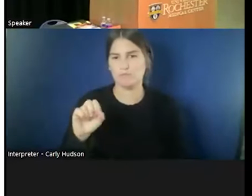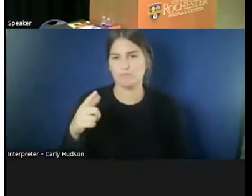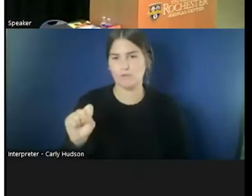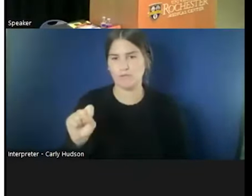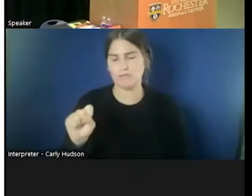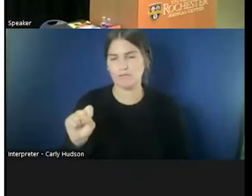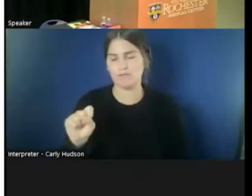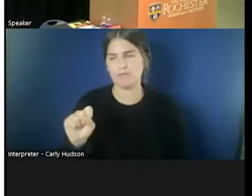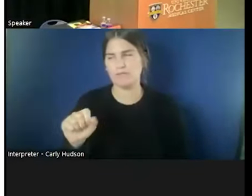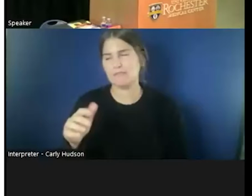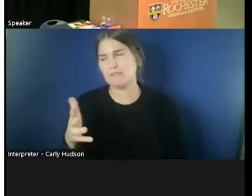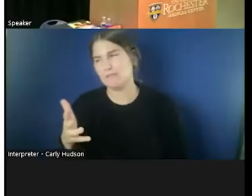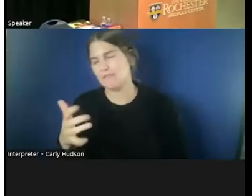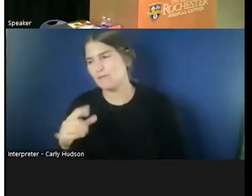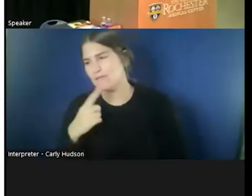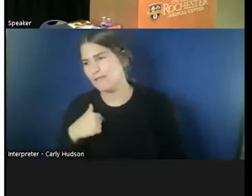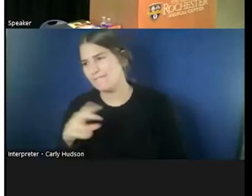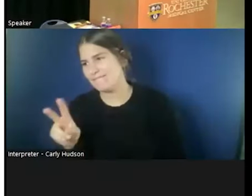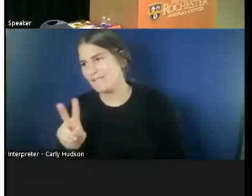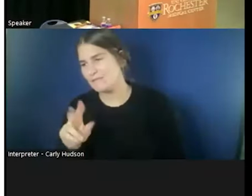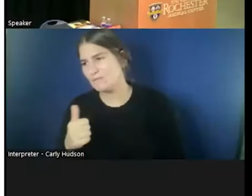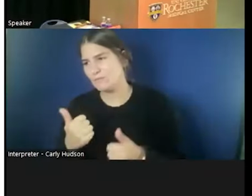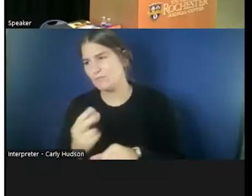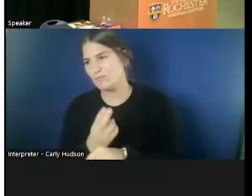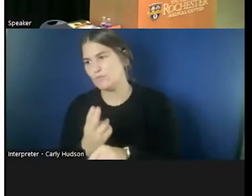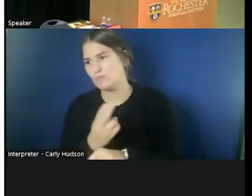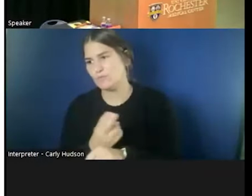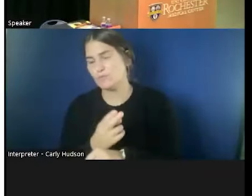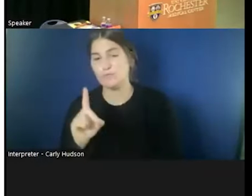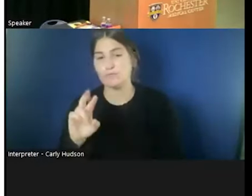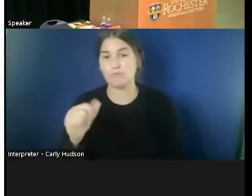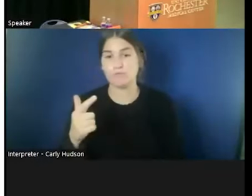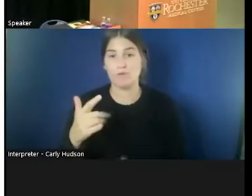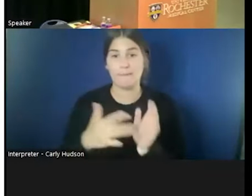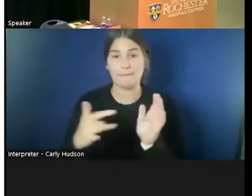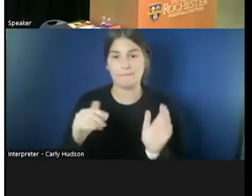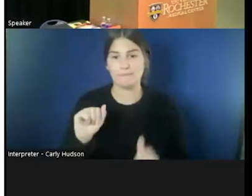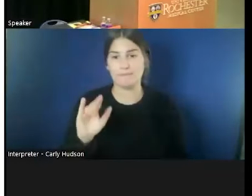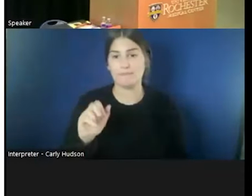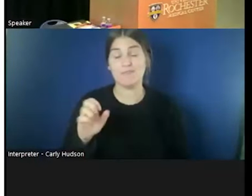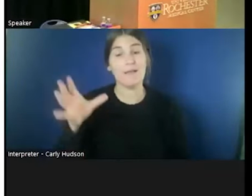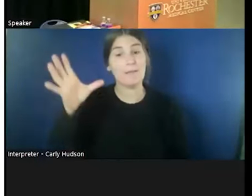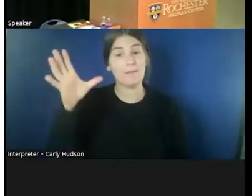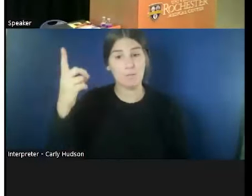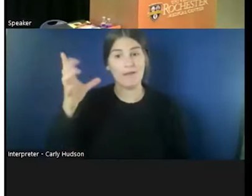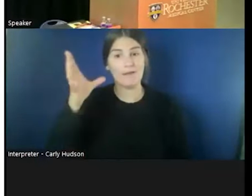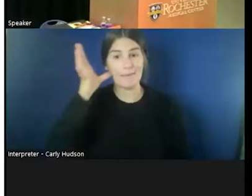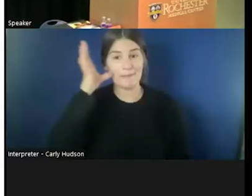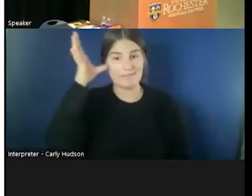say I never fell victim to drug abuse because I lived with a parent that was so I got to see it